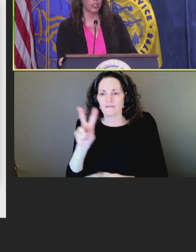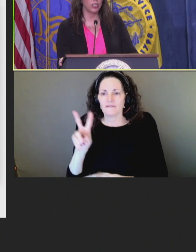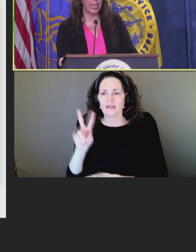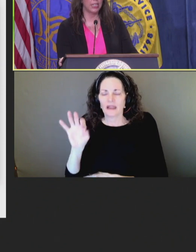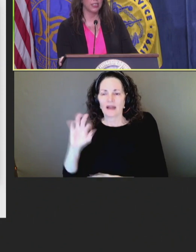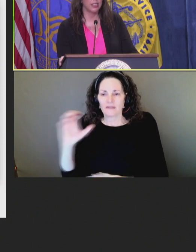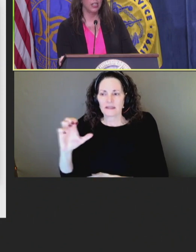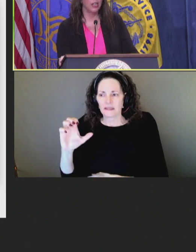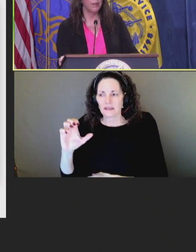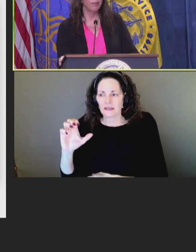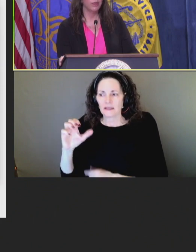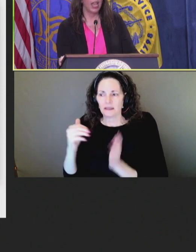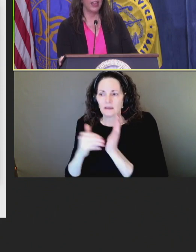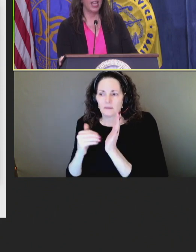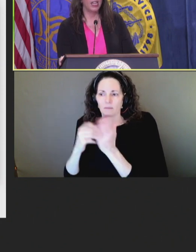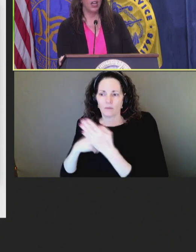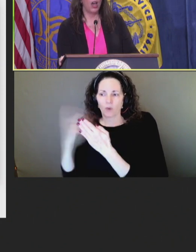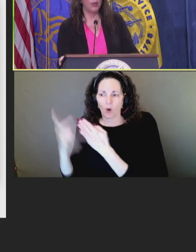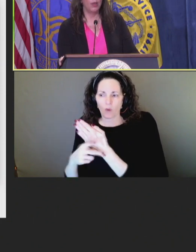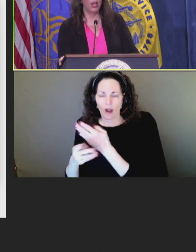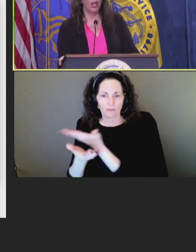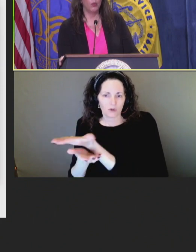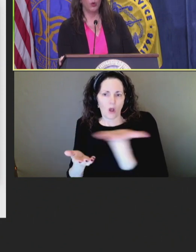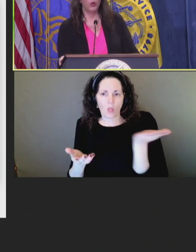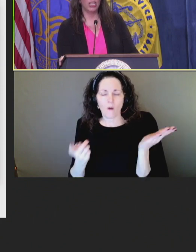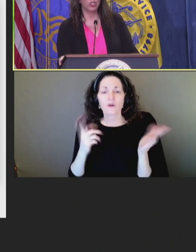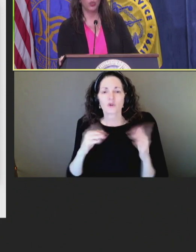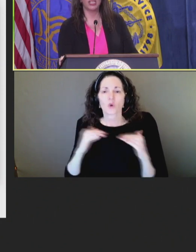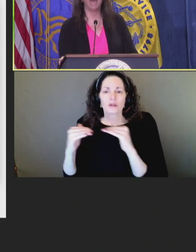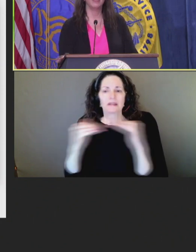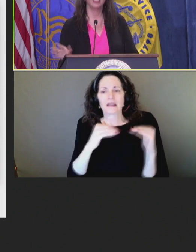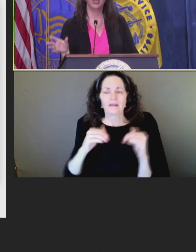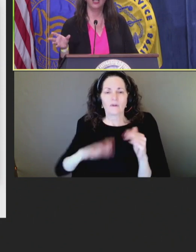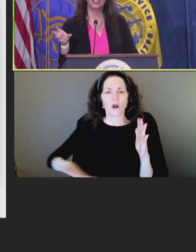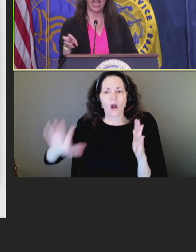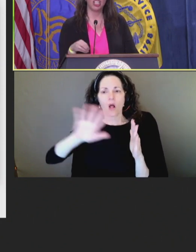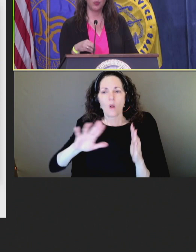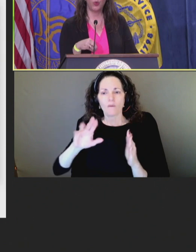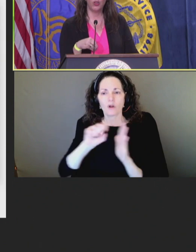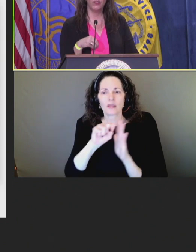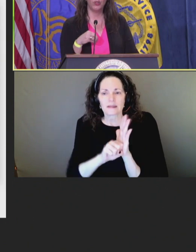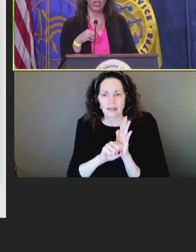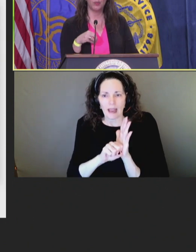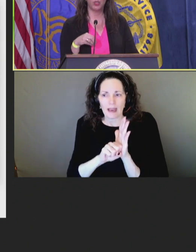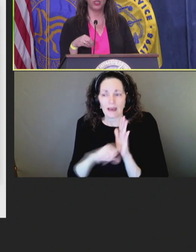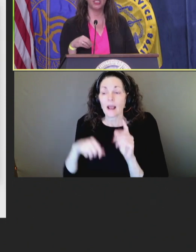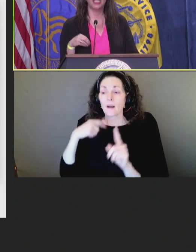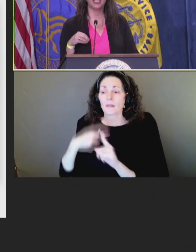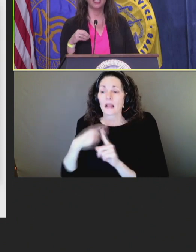state. And then we're working towards having a dashboard for the respiratory season. So,